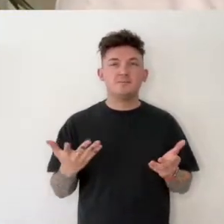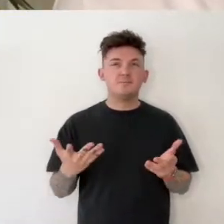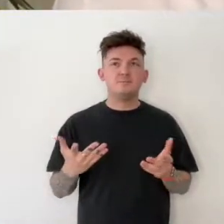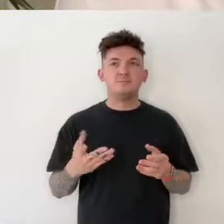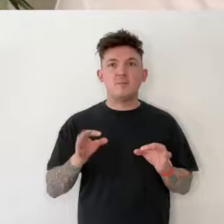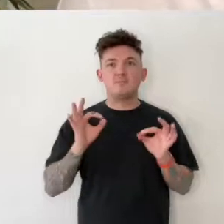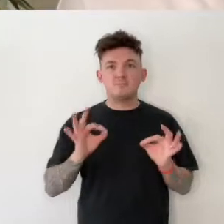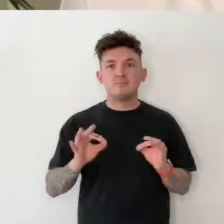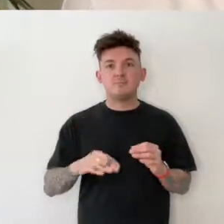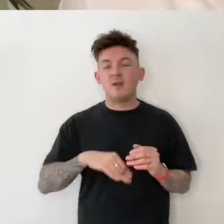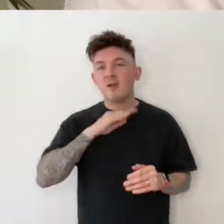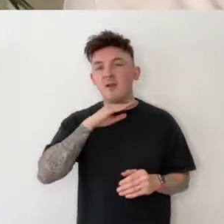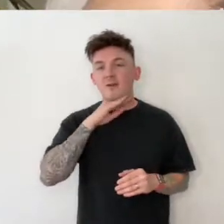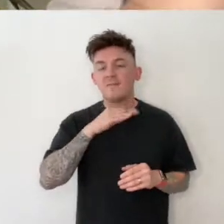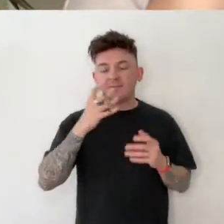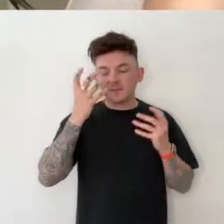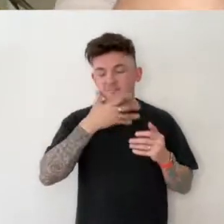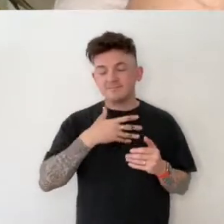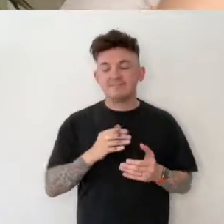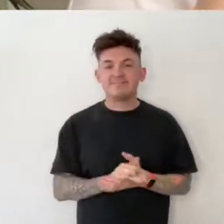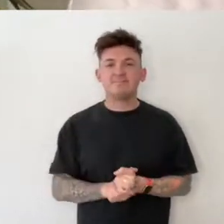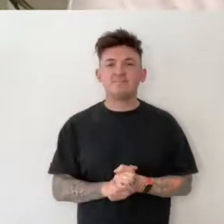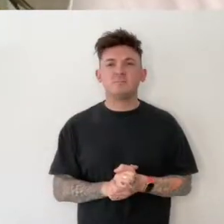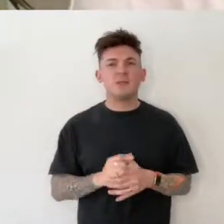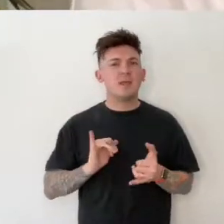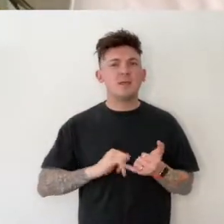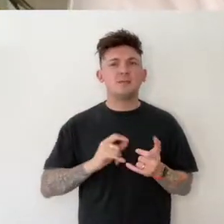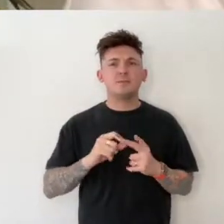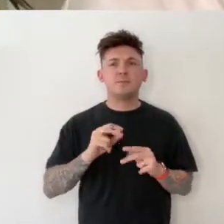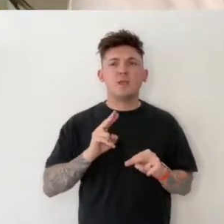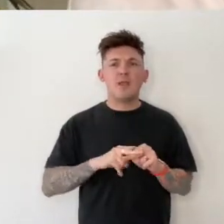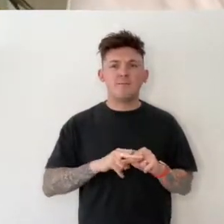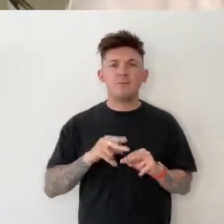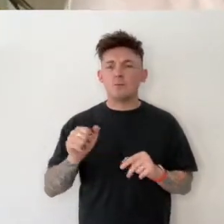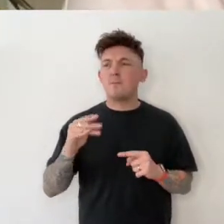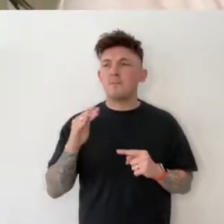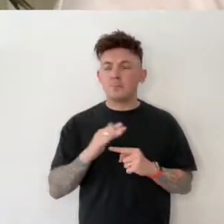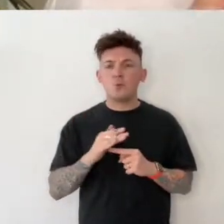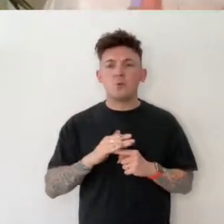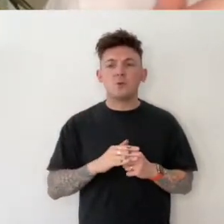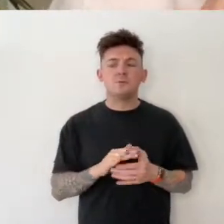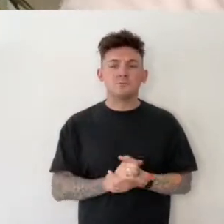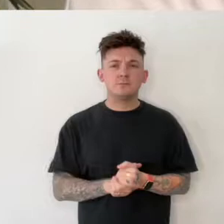up on sun cream. i think spf is such an important thing to put on as well, i mean me i'm getting